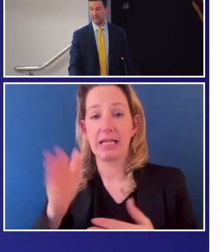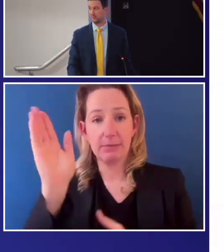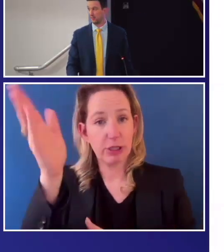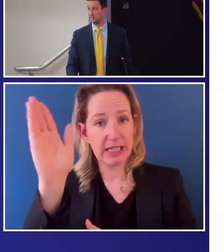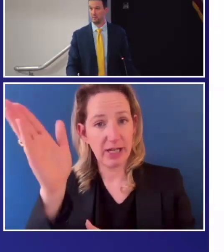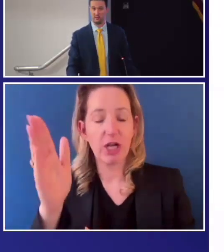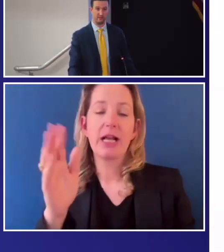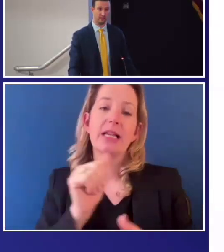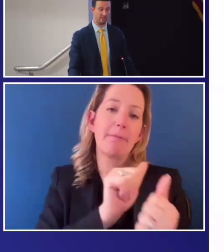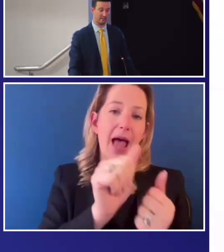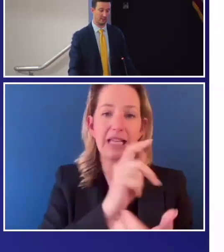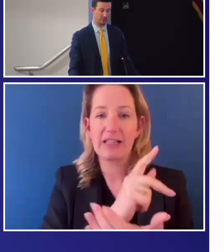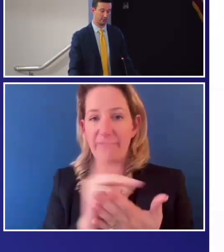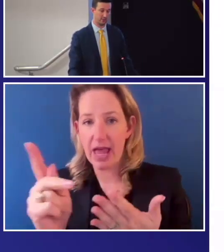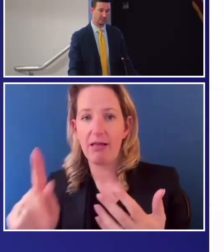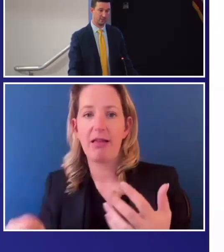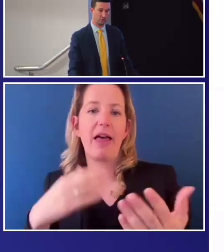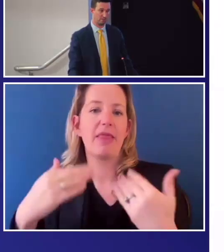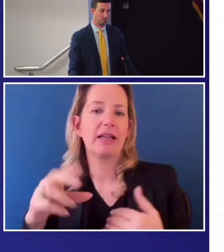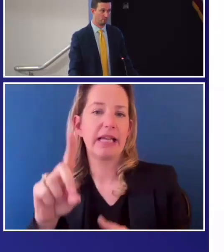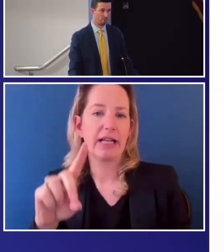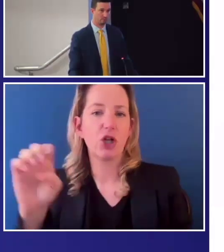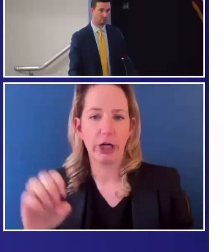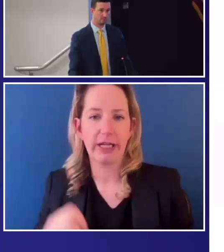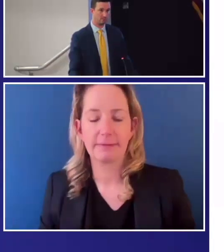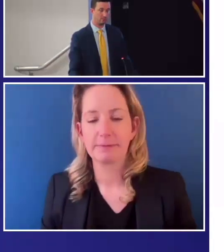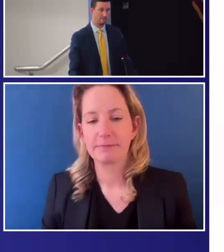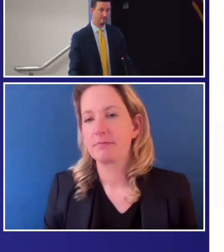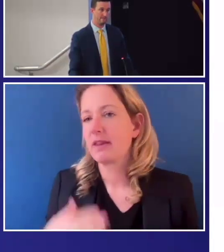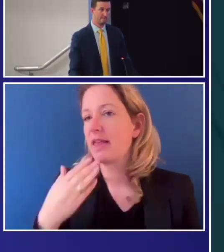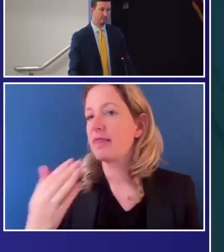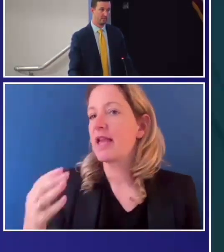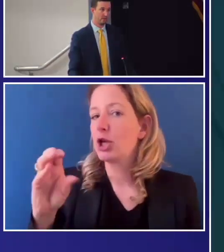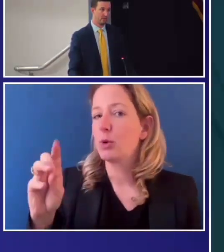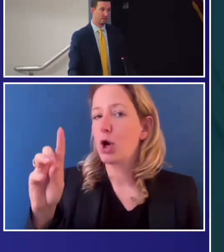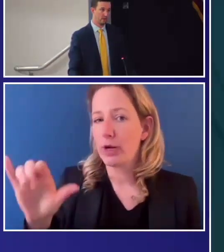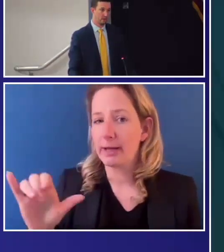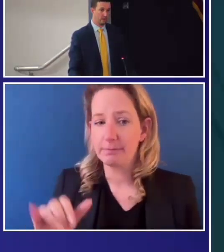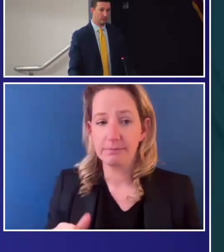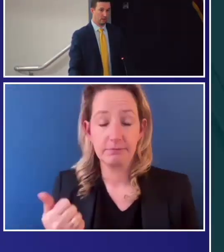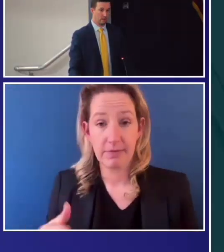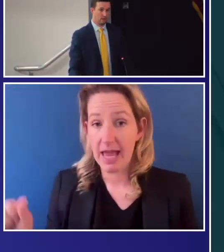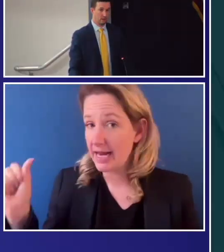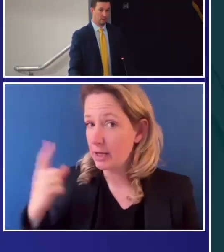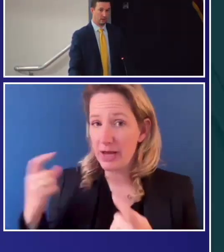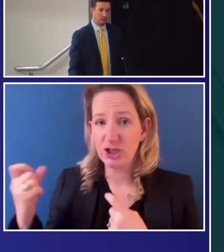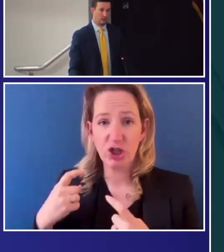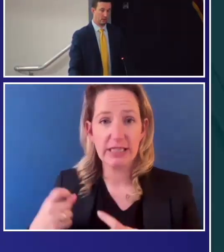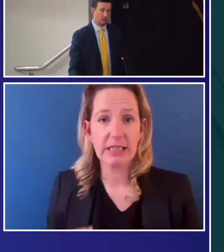pass/fail and then the debt-to-earnings presentation. Thank you, Cody. Does anyone have any questions at this time? Jeff?